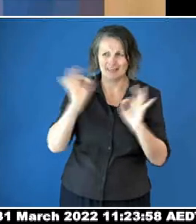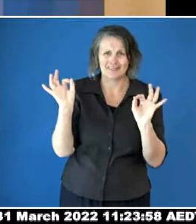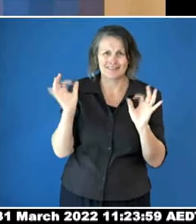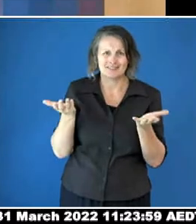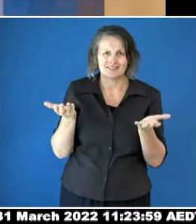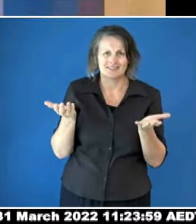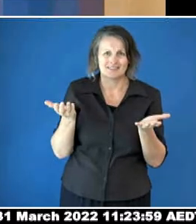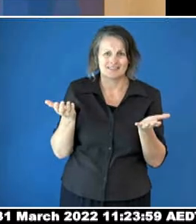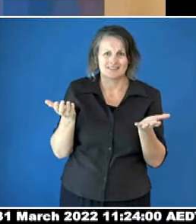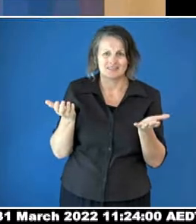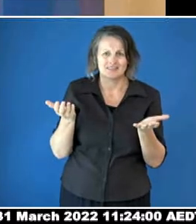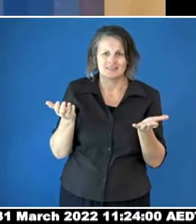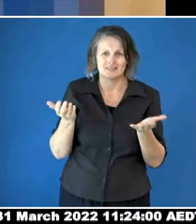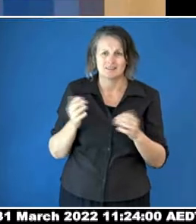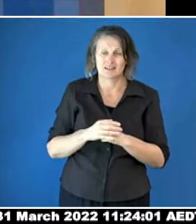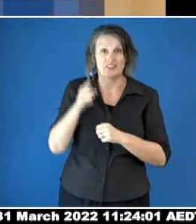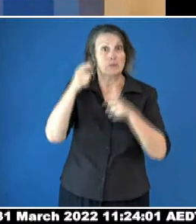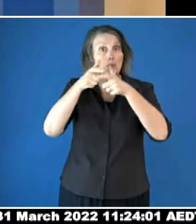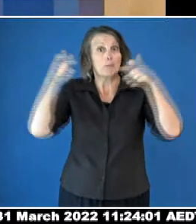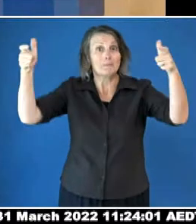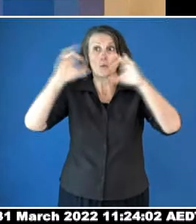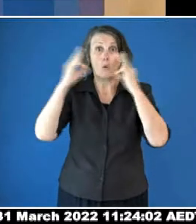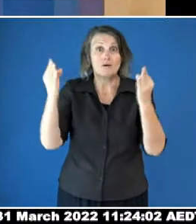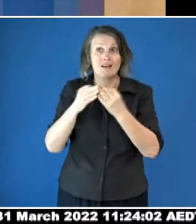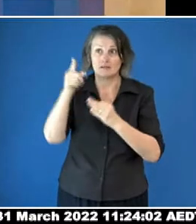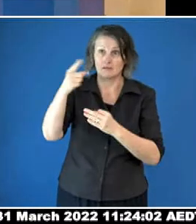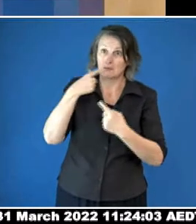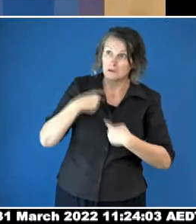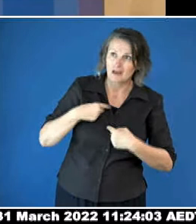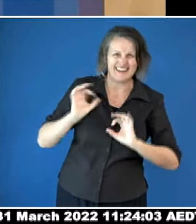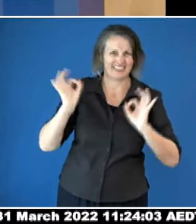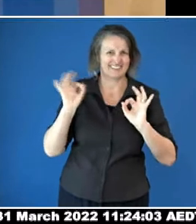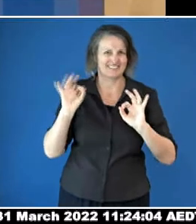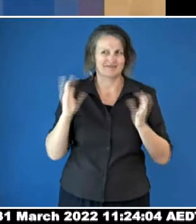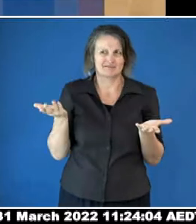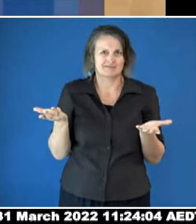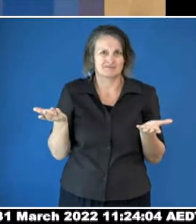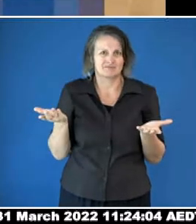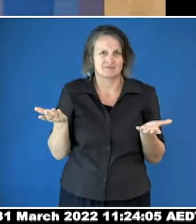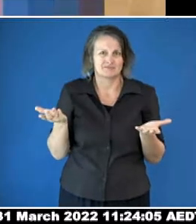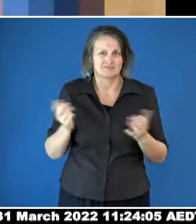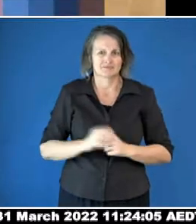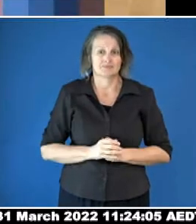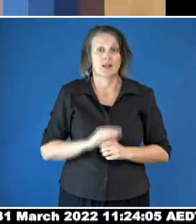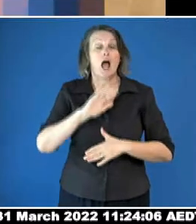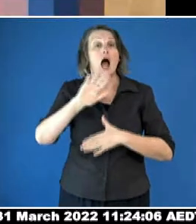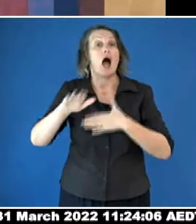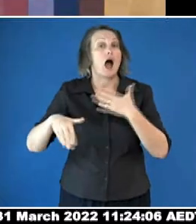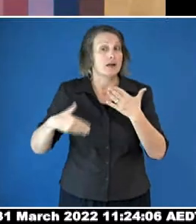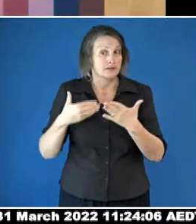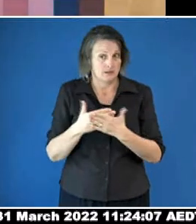nothing from the overriding organisation until an audit